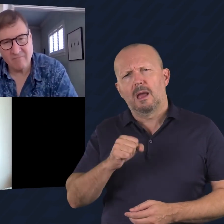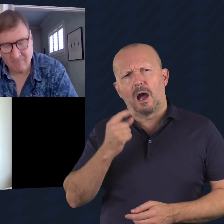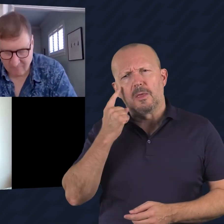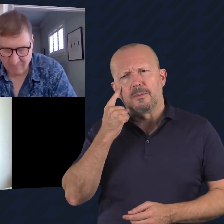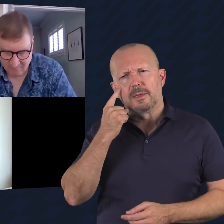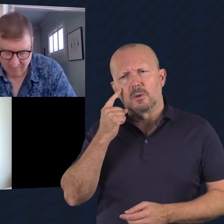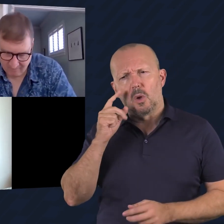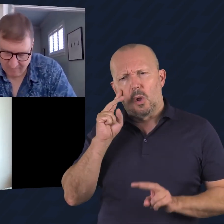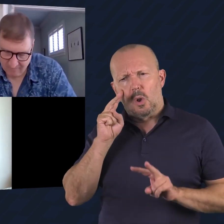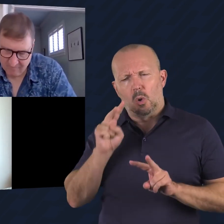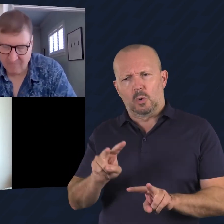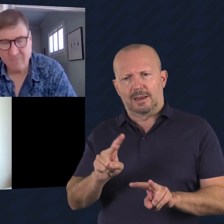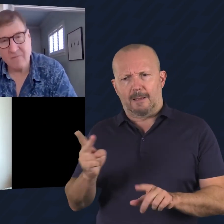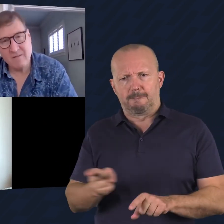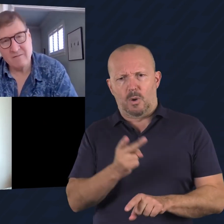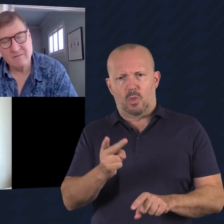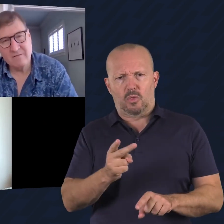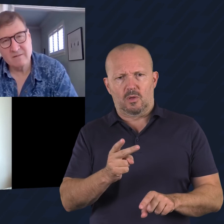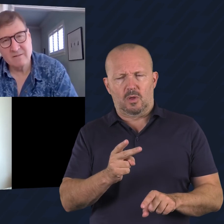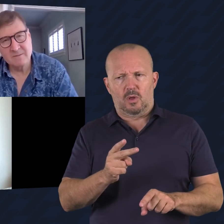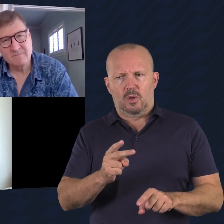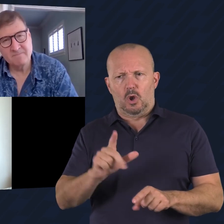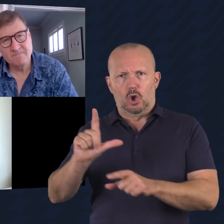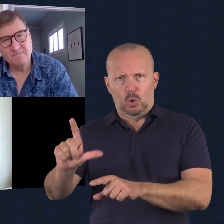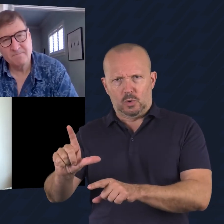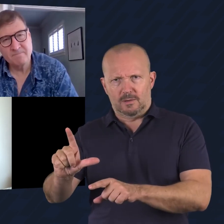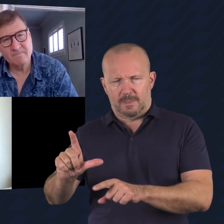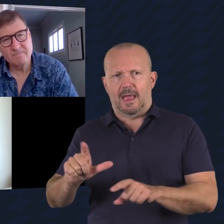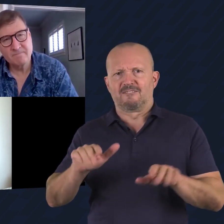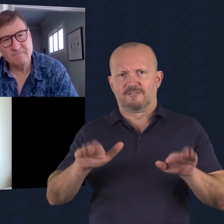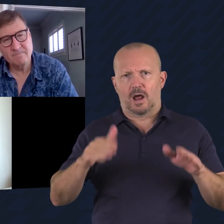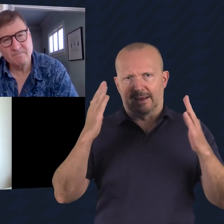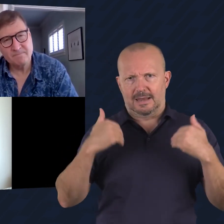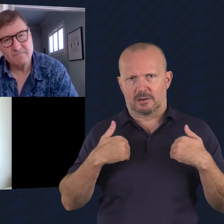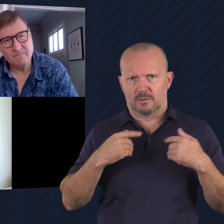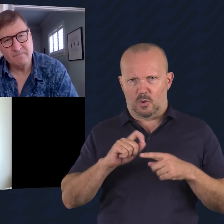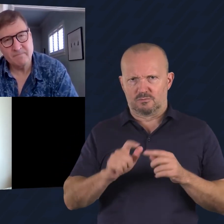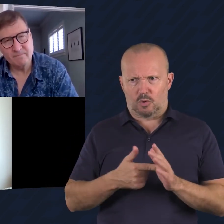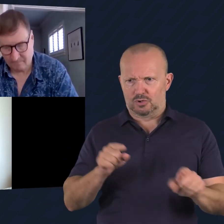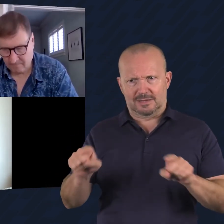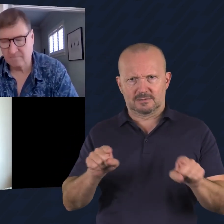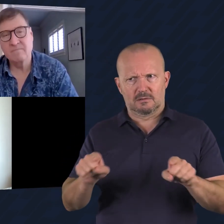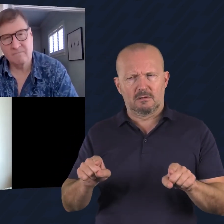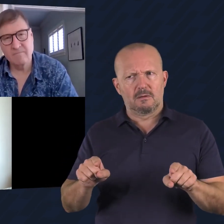Yeah, I mean, I think that looking at both the project with Luke and the project with Flying Nun, that